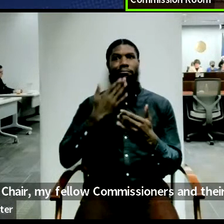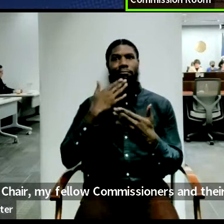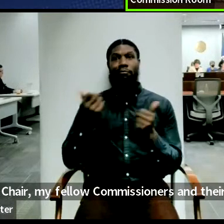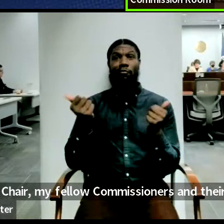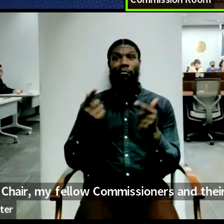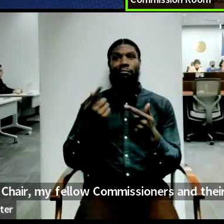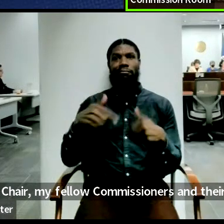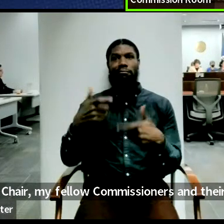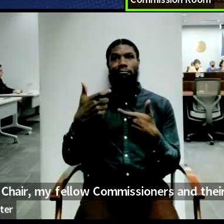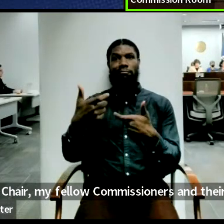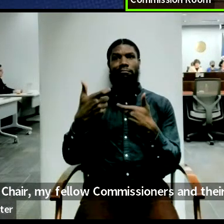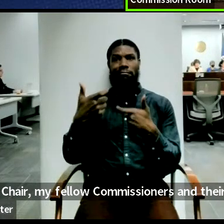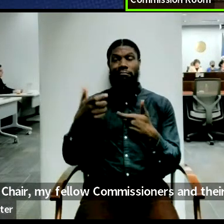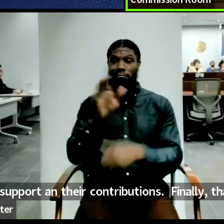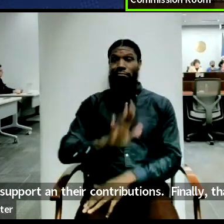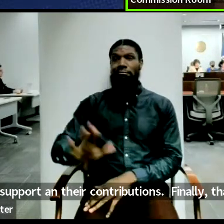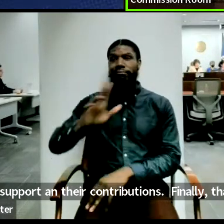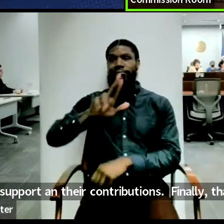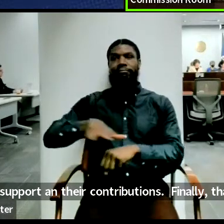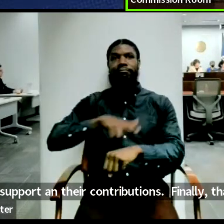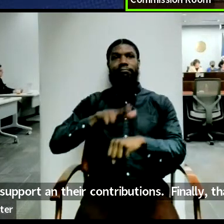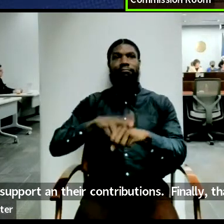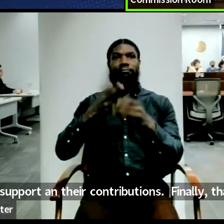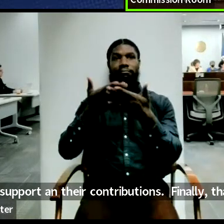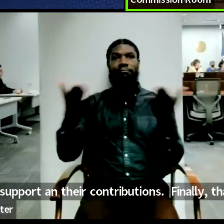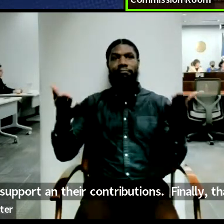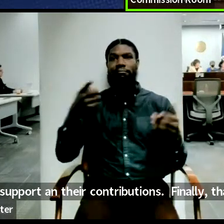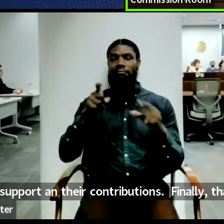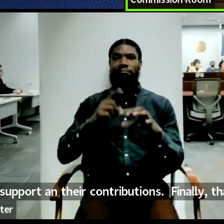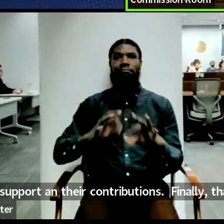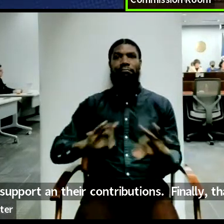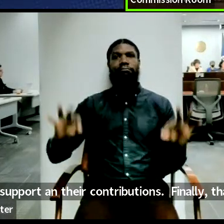virtually from across the nation for this important dialogue. Before we continue,